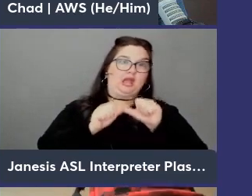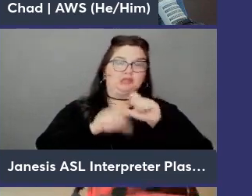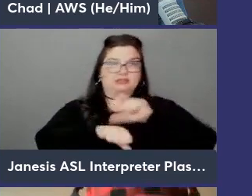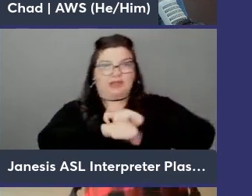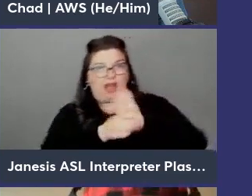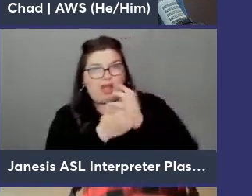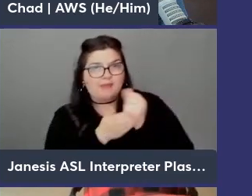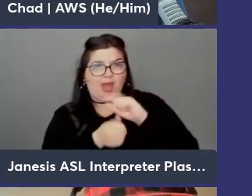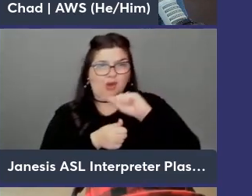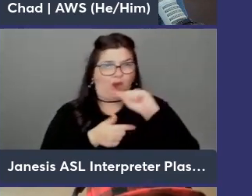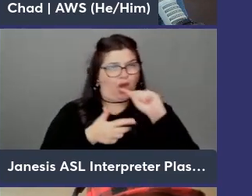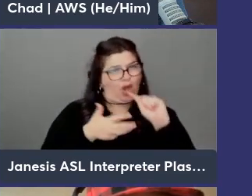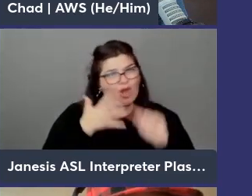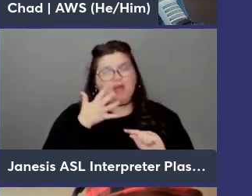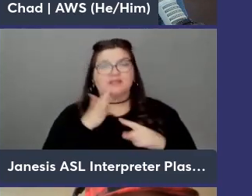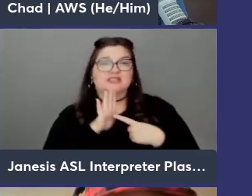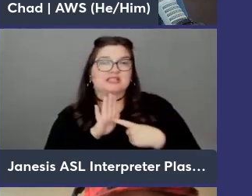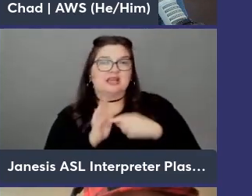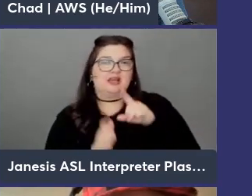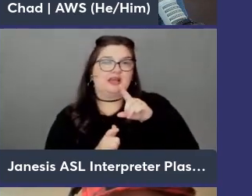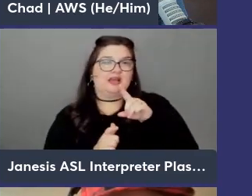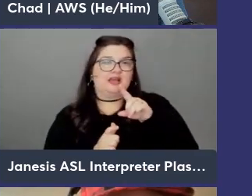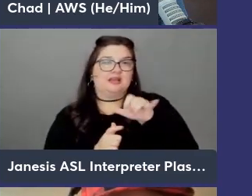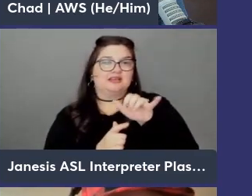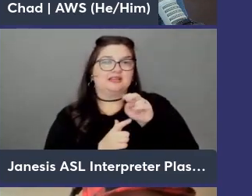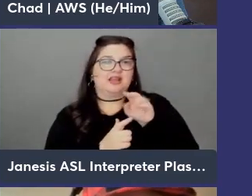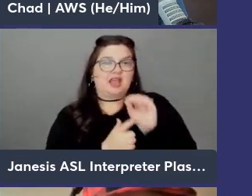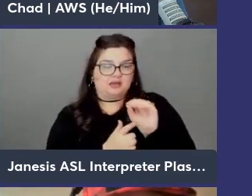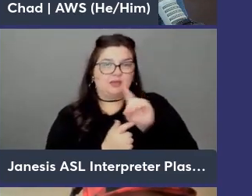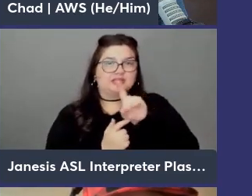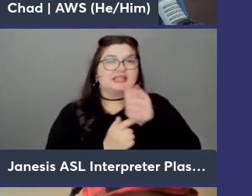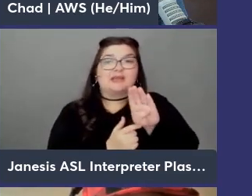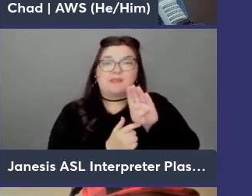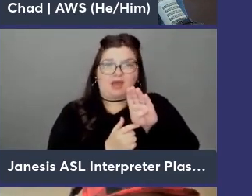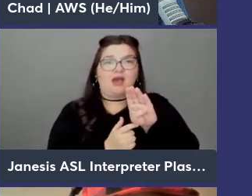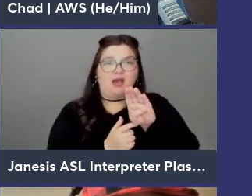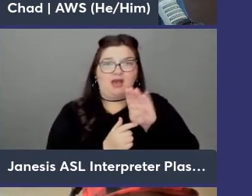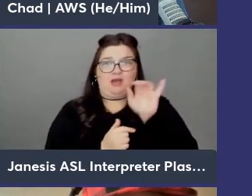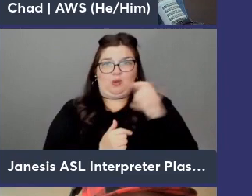all of these are example DynamoDB reads, right? All of these are examples of things that we monitor,